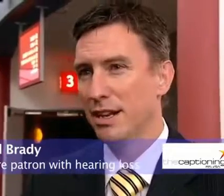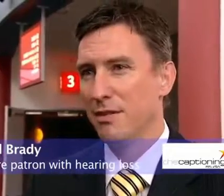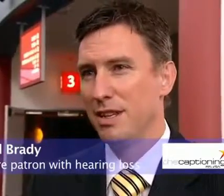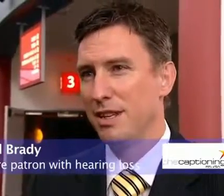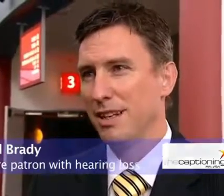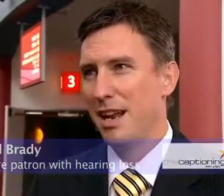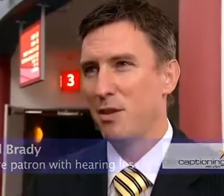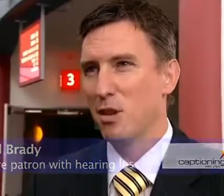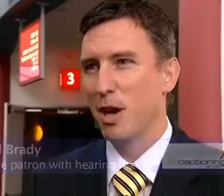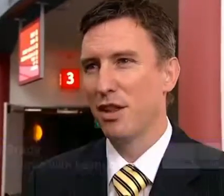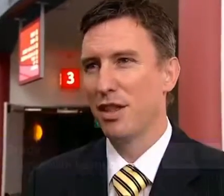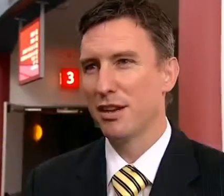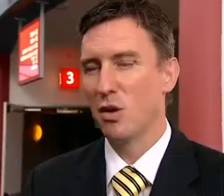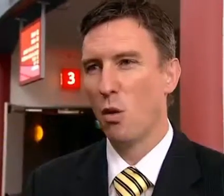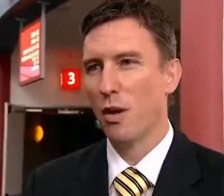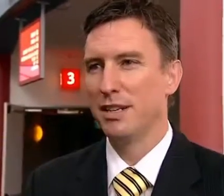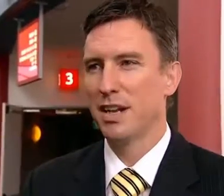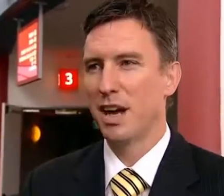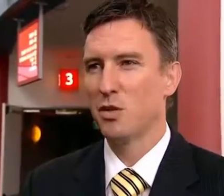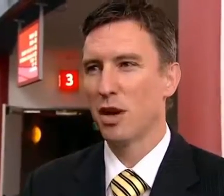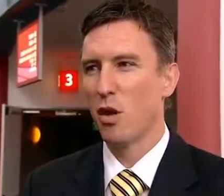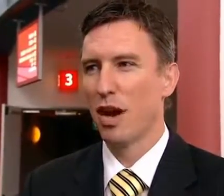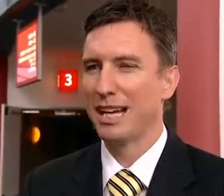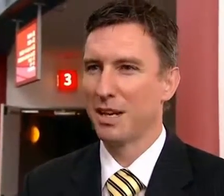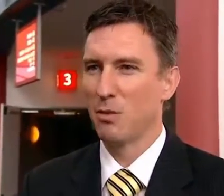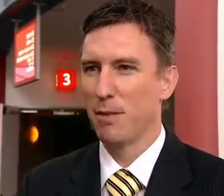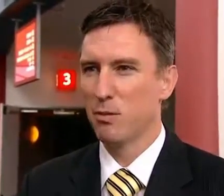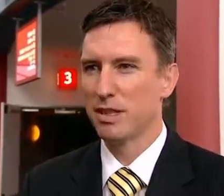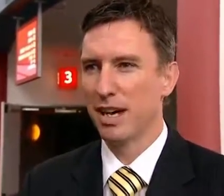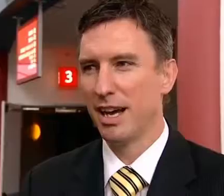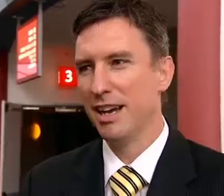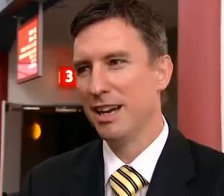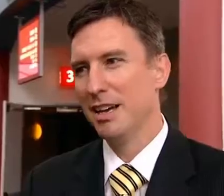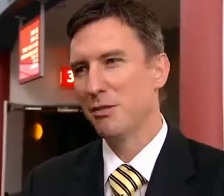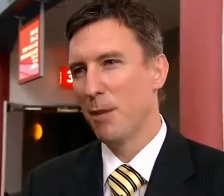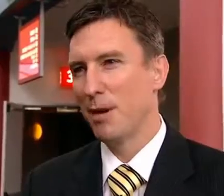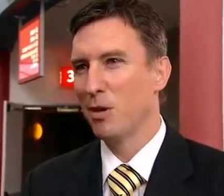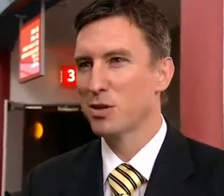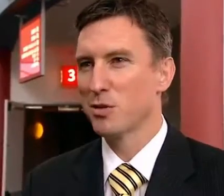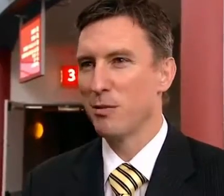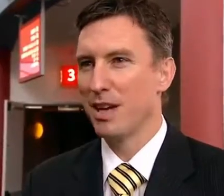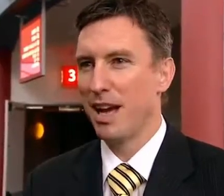and every time I go to the theatre, it's always trying to work out exactly what people say, grab an old script and follow.